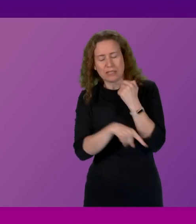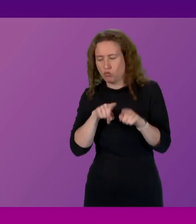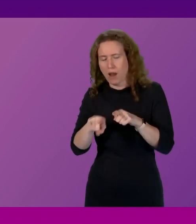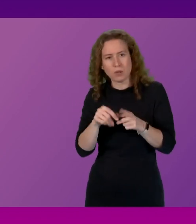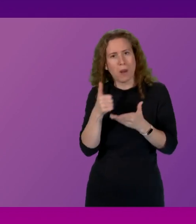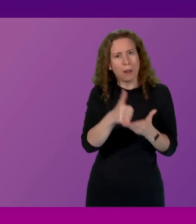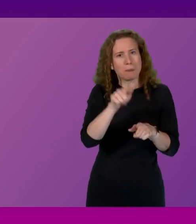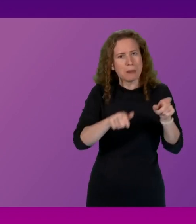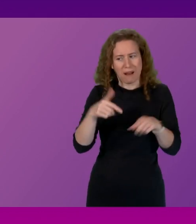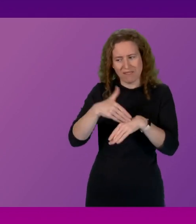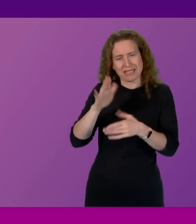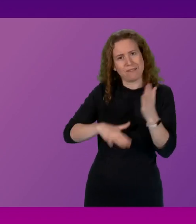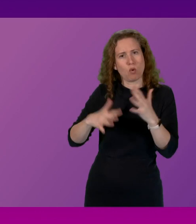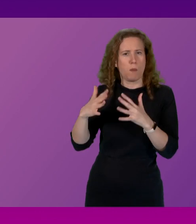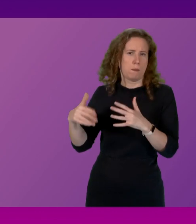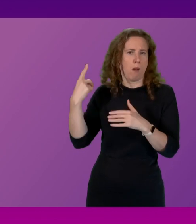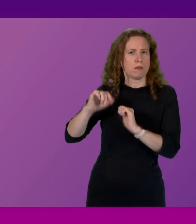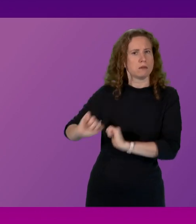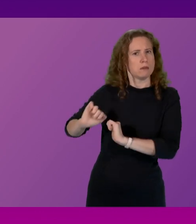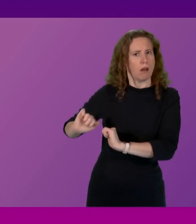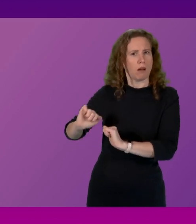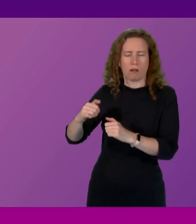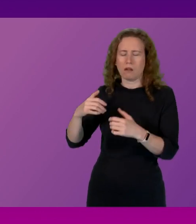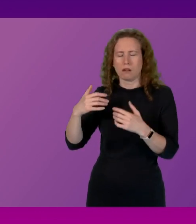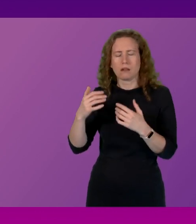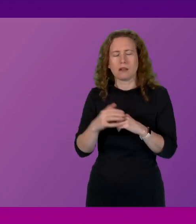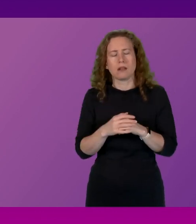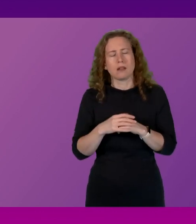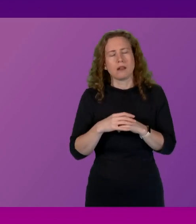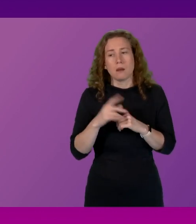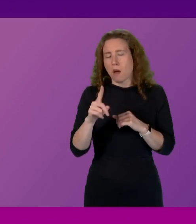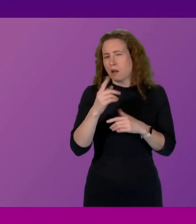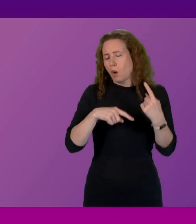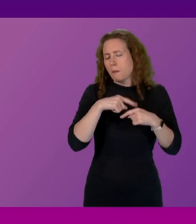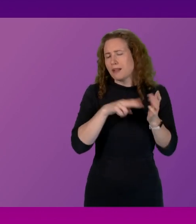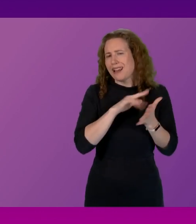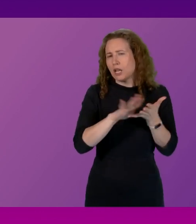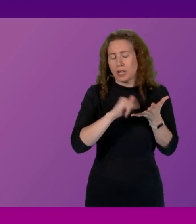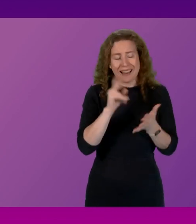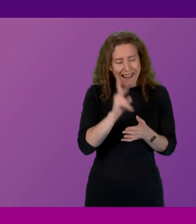With regard to what we are doing in relation to the national health service, I go back to the central point that we are putting in record investment.